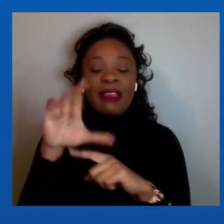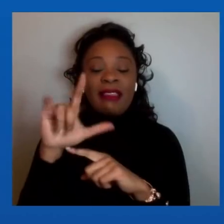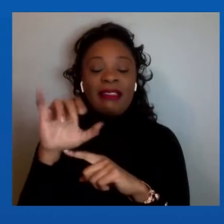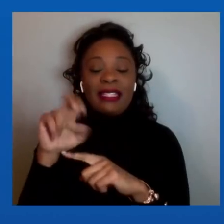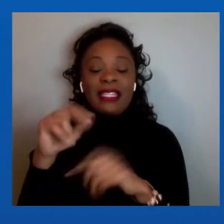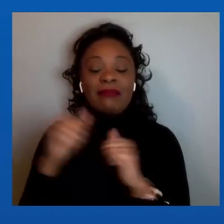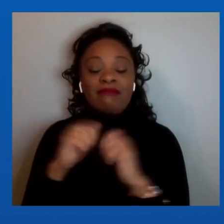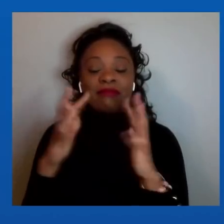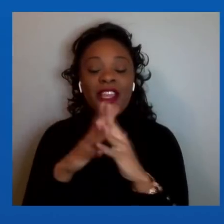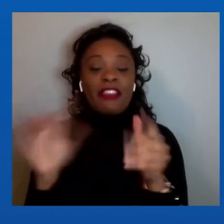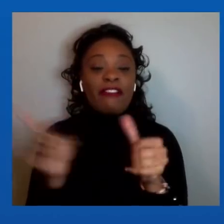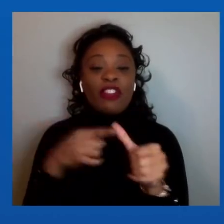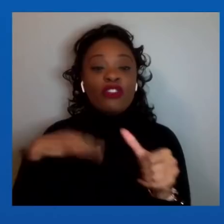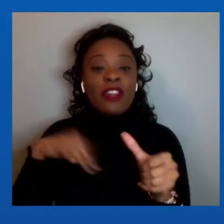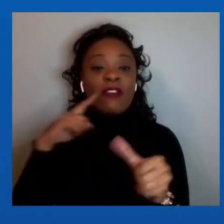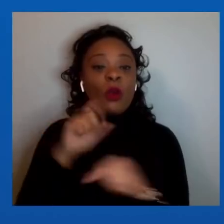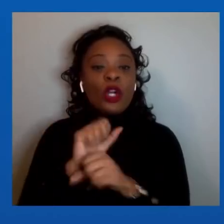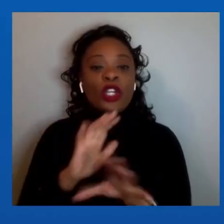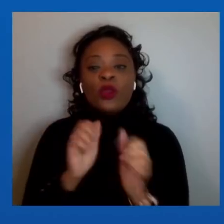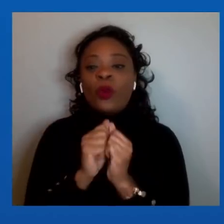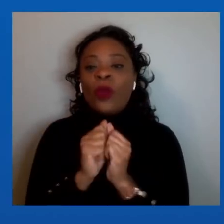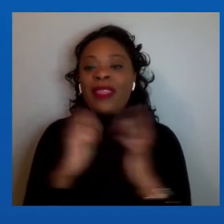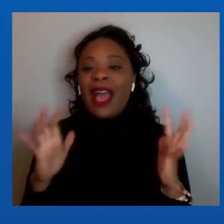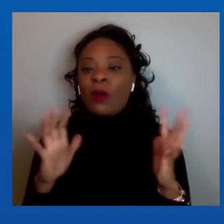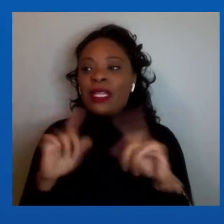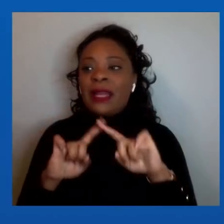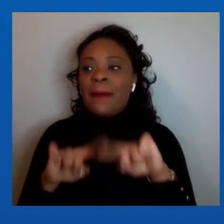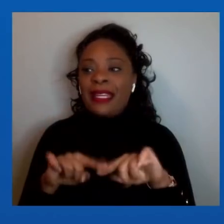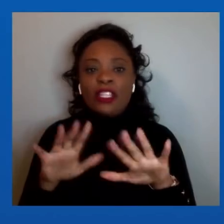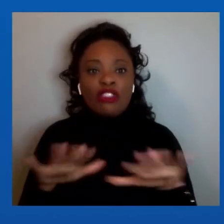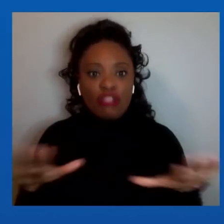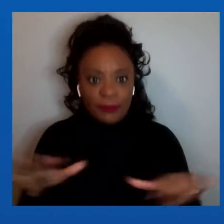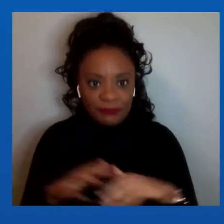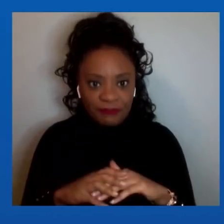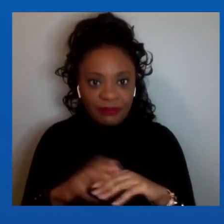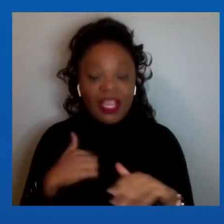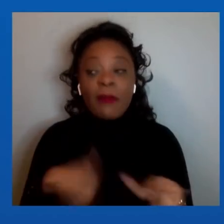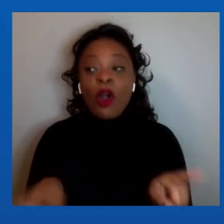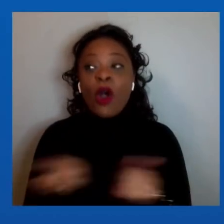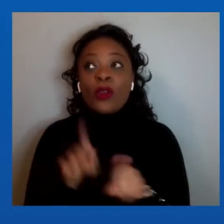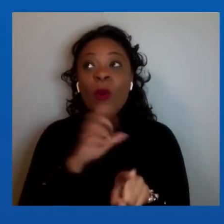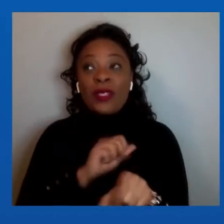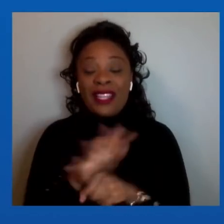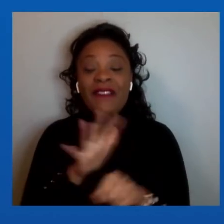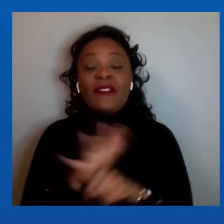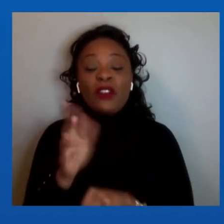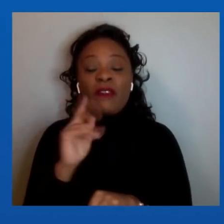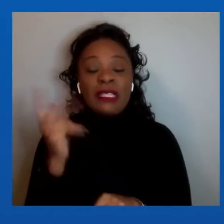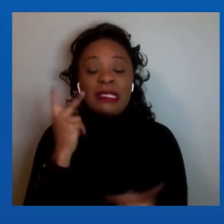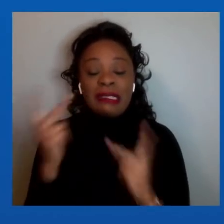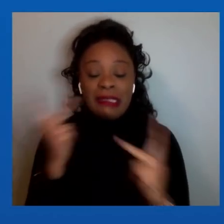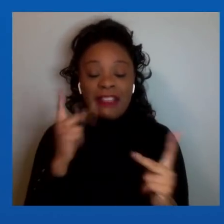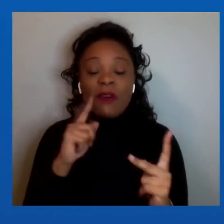for workers without dependent children. I'm also old enough to have watched for 28 years